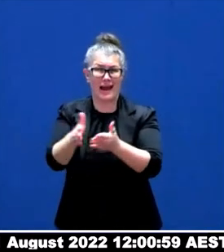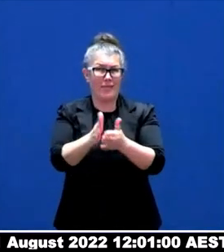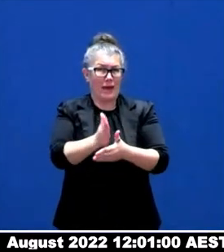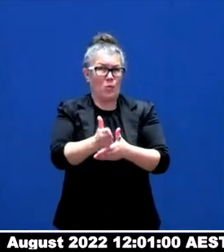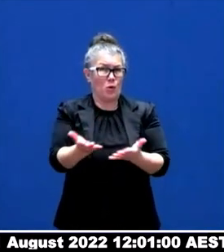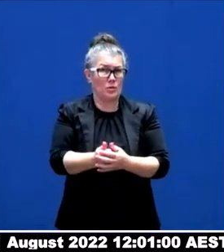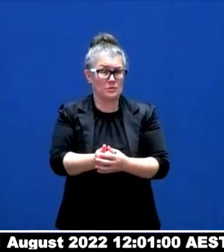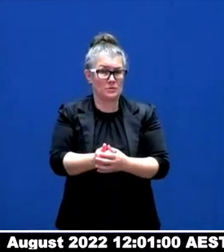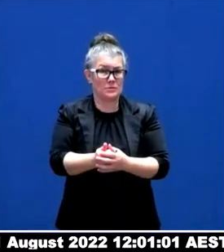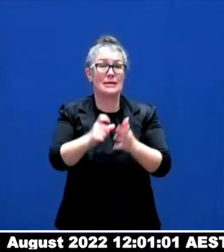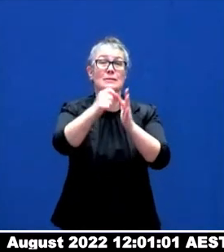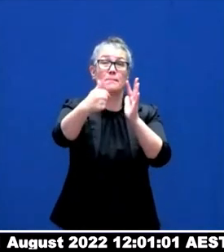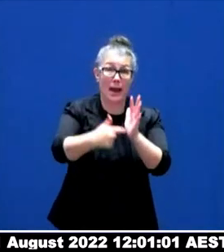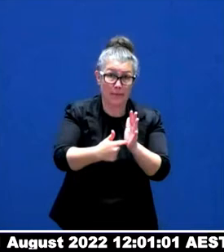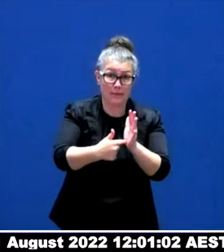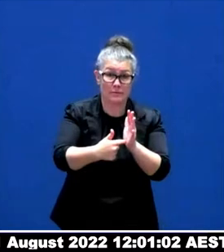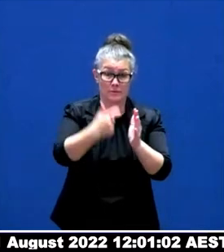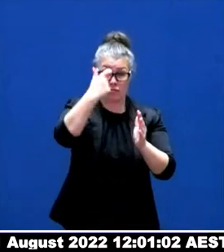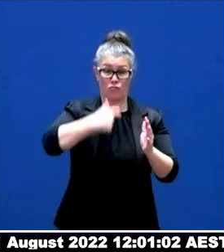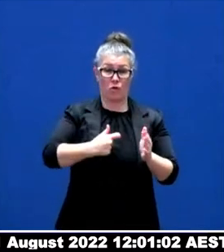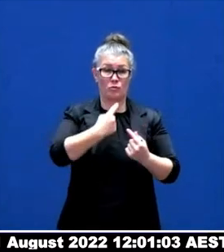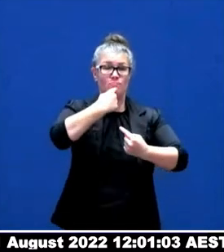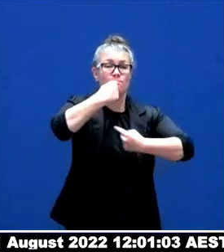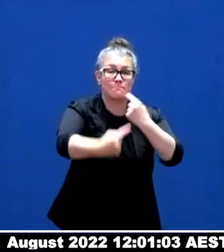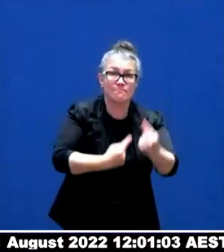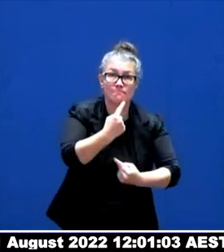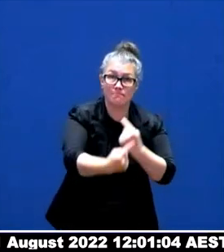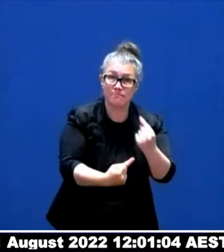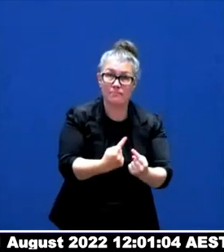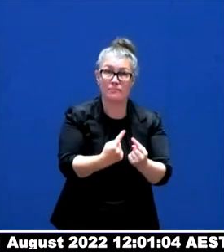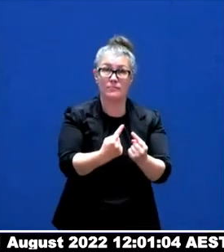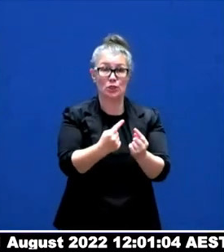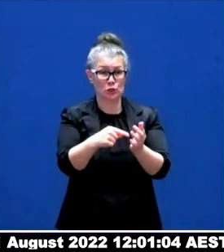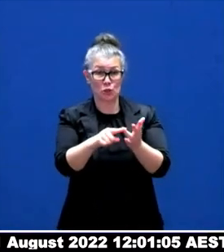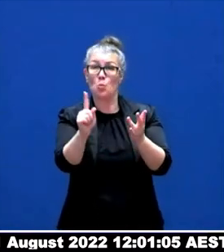Department's role to give information to the tenants about what is a minor modification